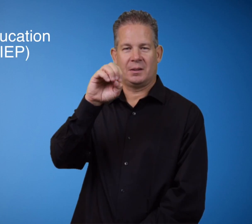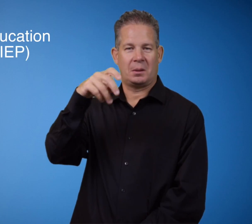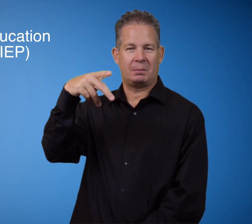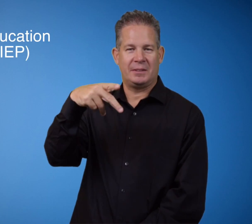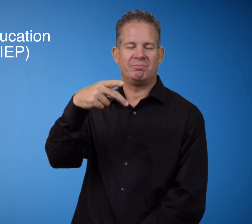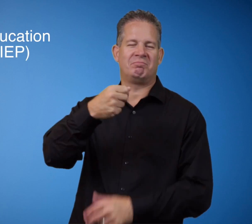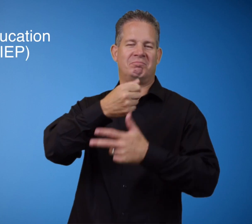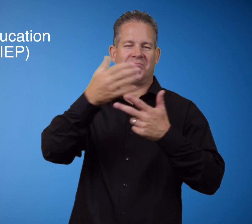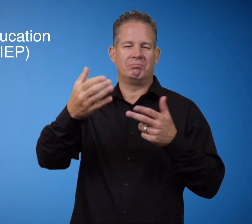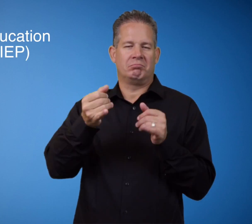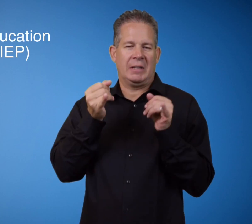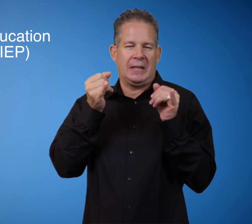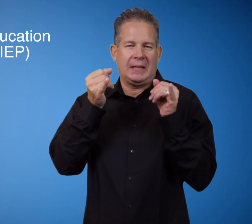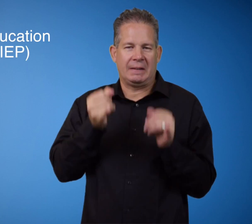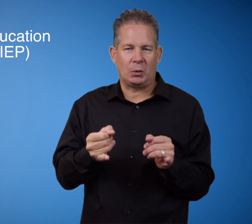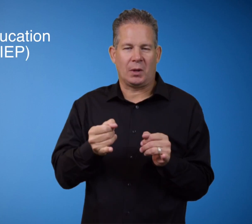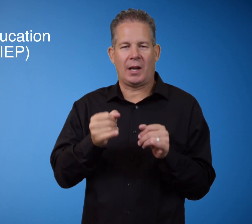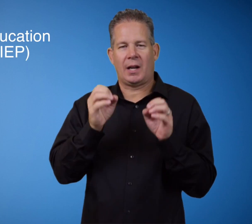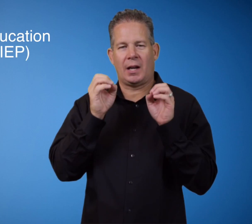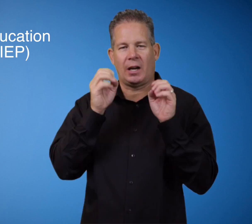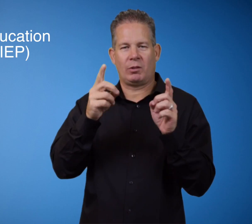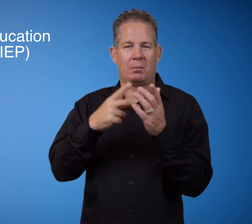Individual educational program or IEP.